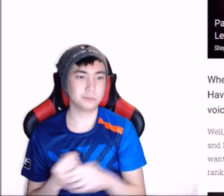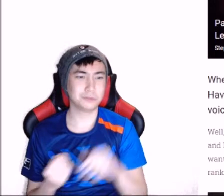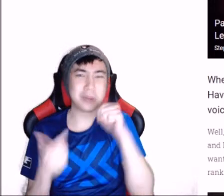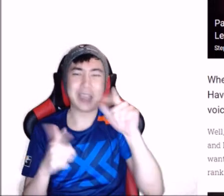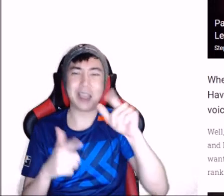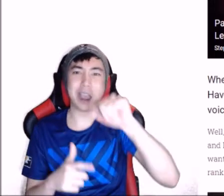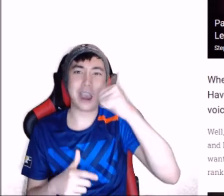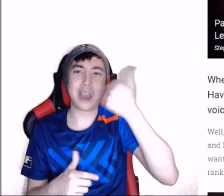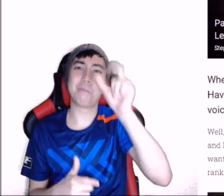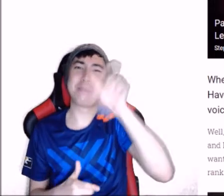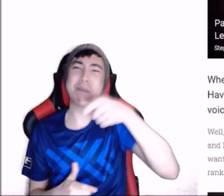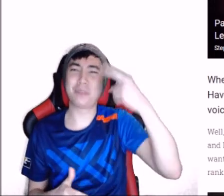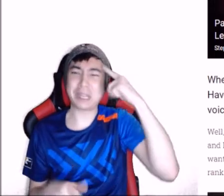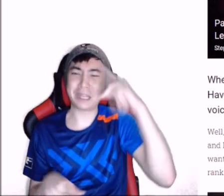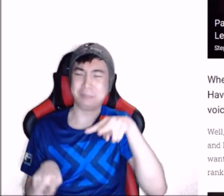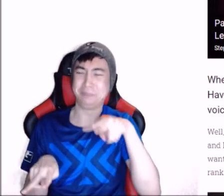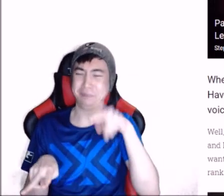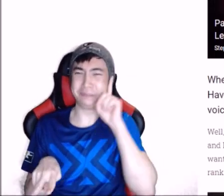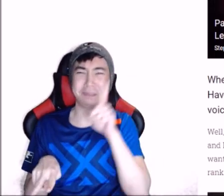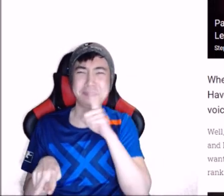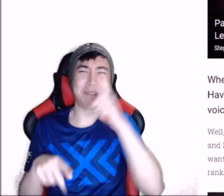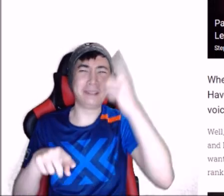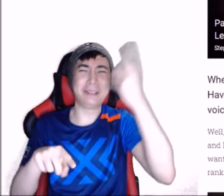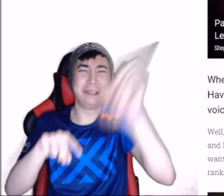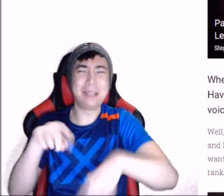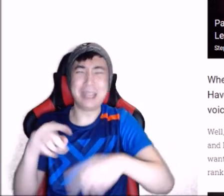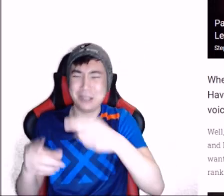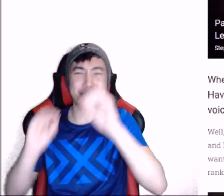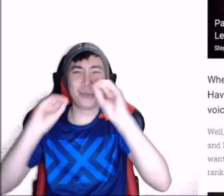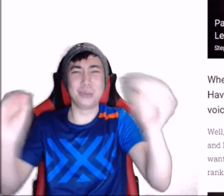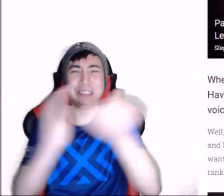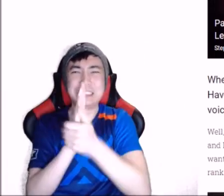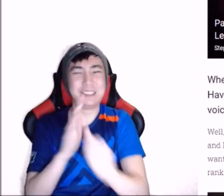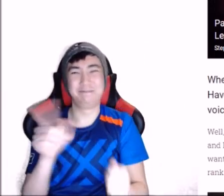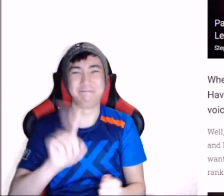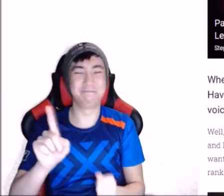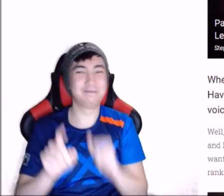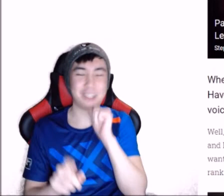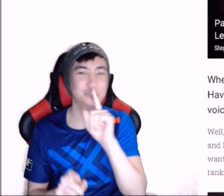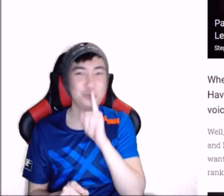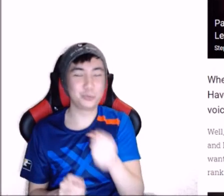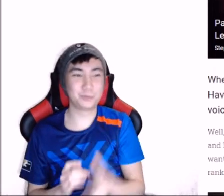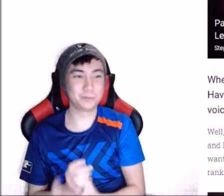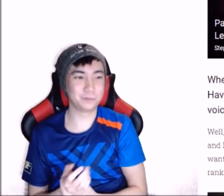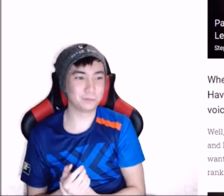Don’t let other people think deaf/HOH people are nothing and have no skills. It’s definitely not true